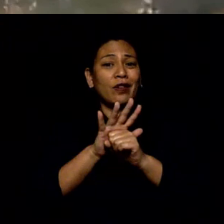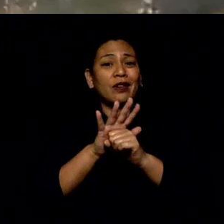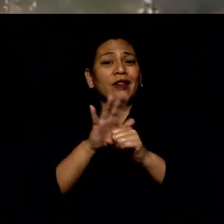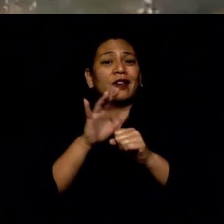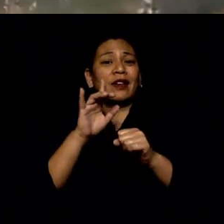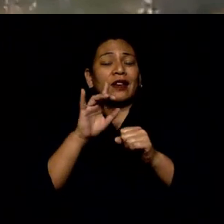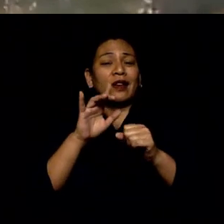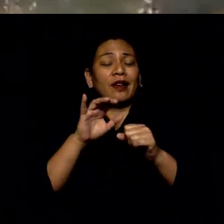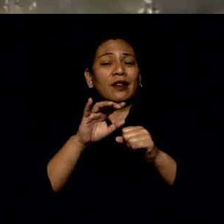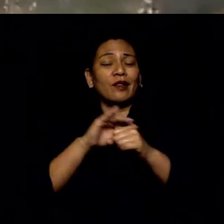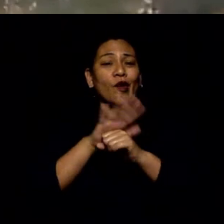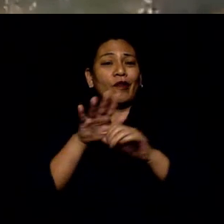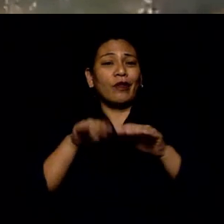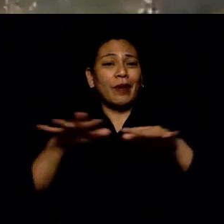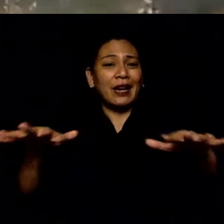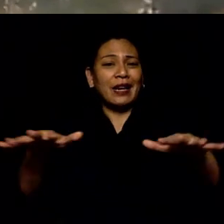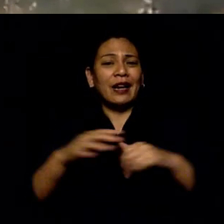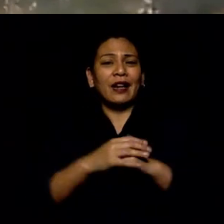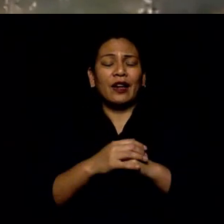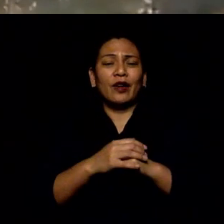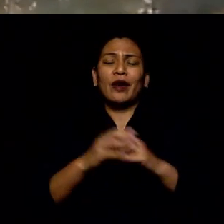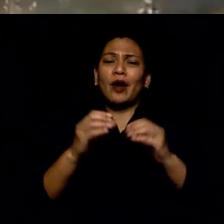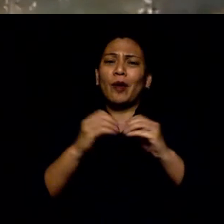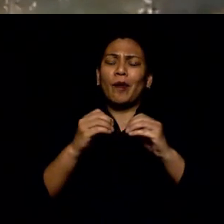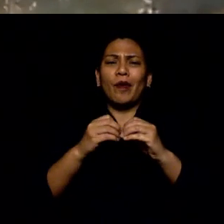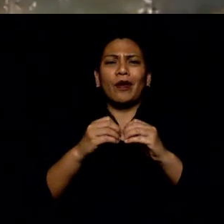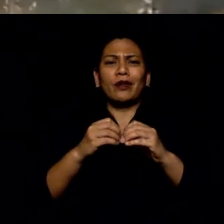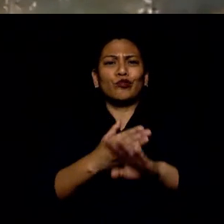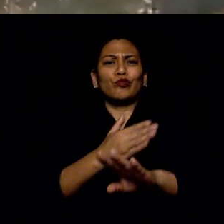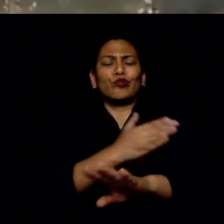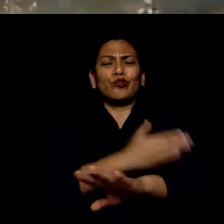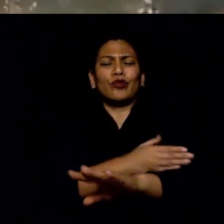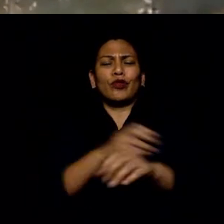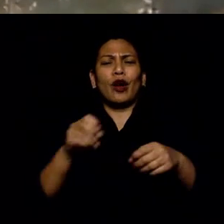upped the opportunity to, uh, to consider new ways of doing things.